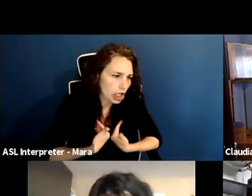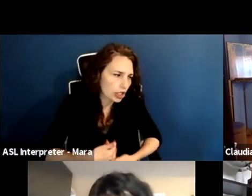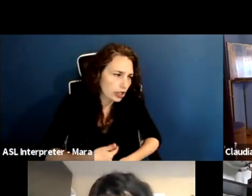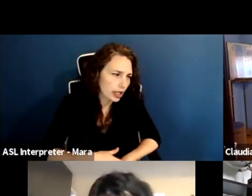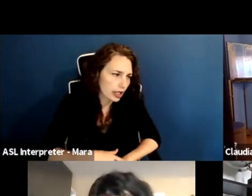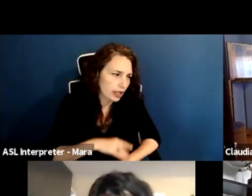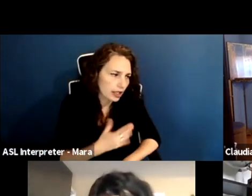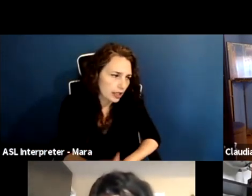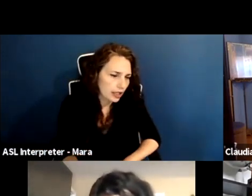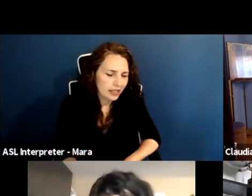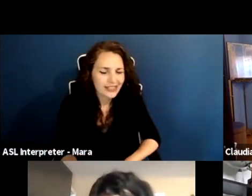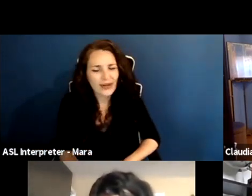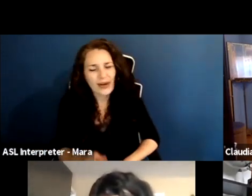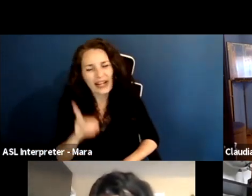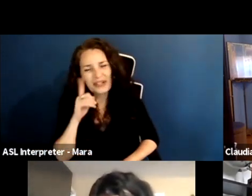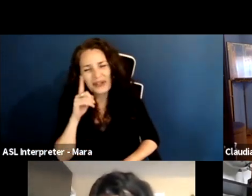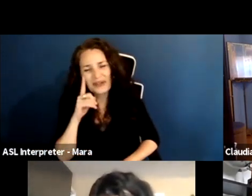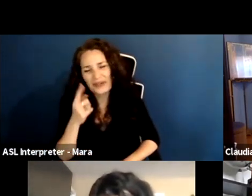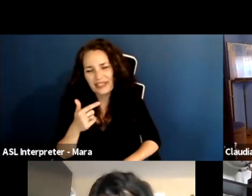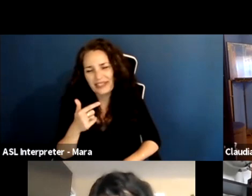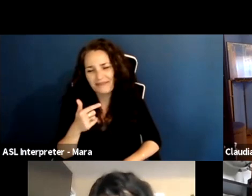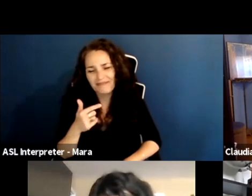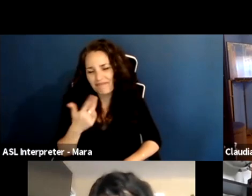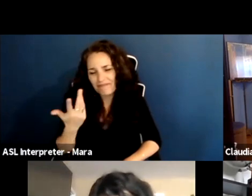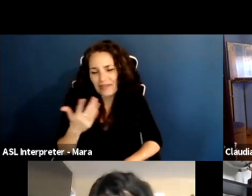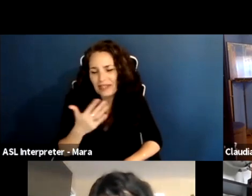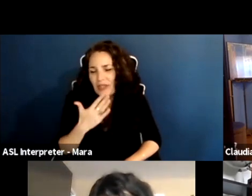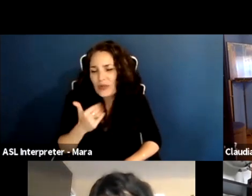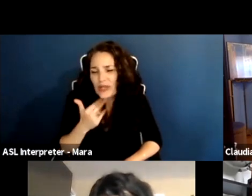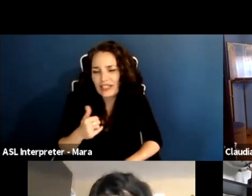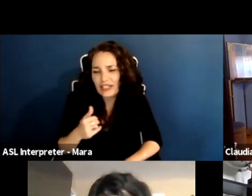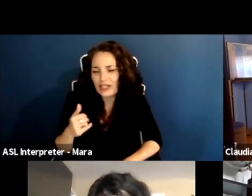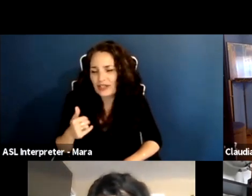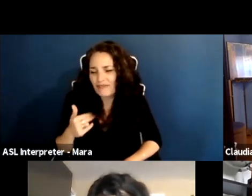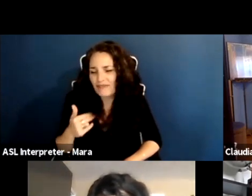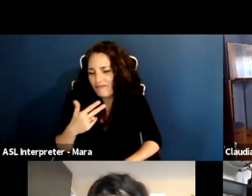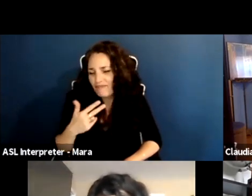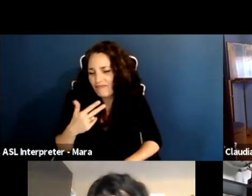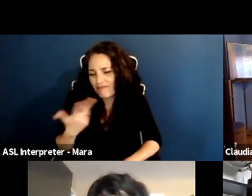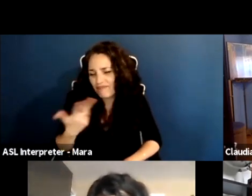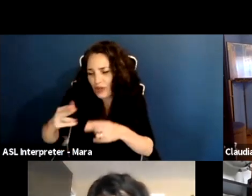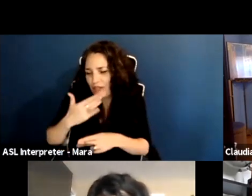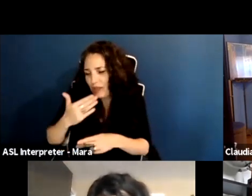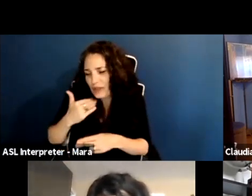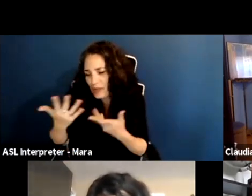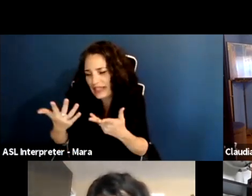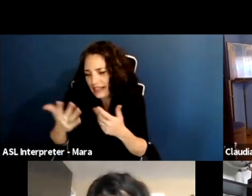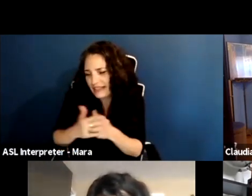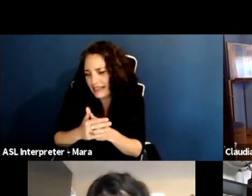making these short, I love that actually. And maybe we could keep going back. I love to, the other big thing is going